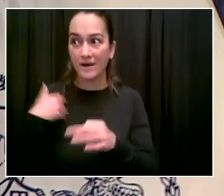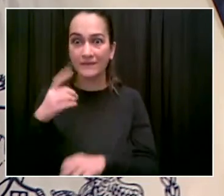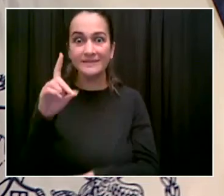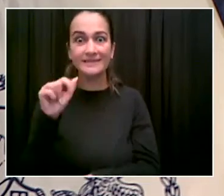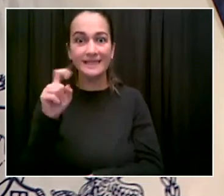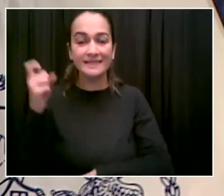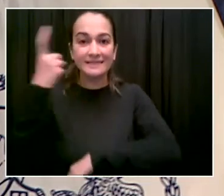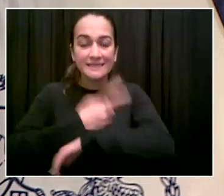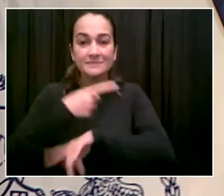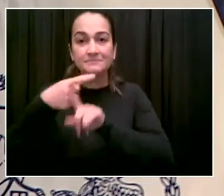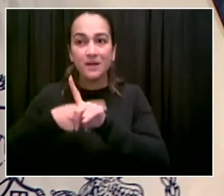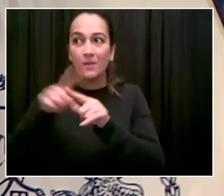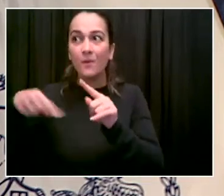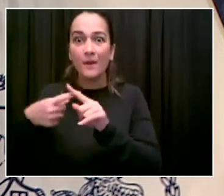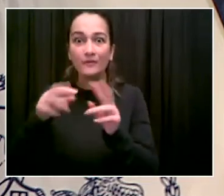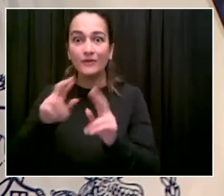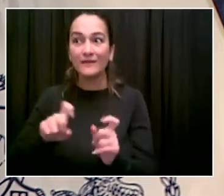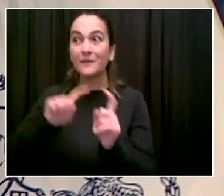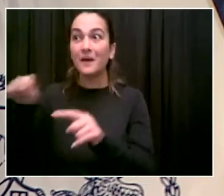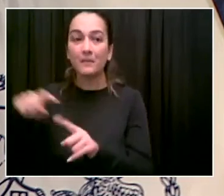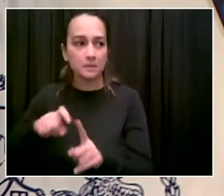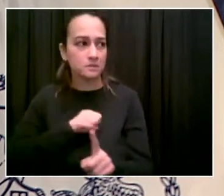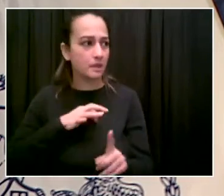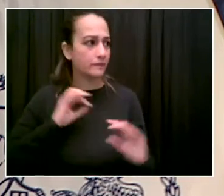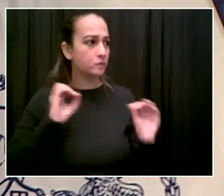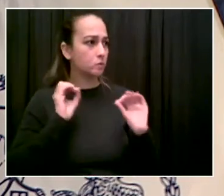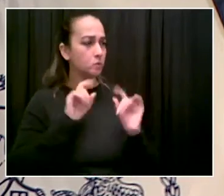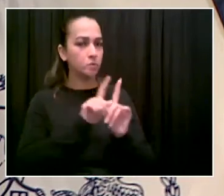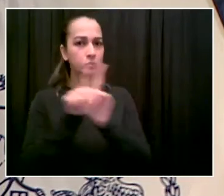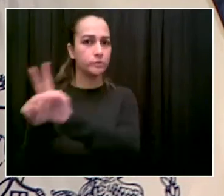NOTHING HAPPENS THERE, WH ATA RE YOU DOING AT THE ROOT OF RIKERS RIGHT NOW?